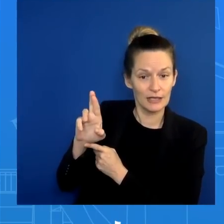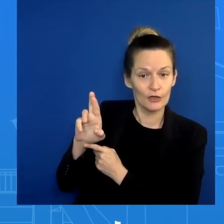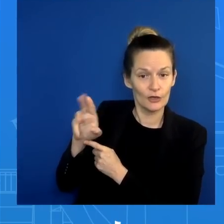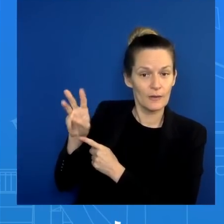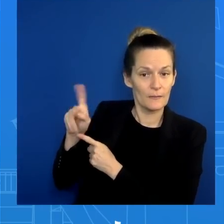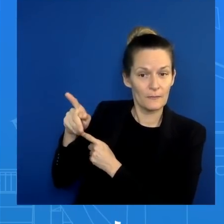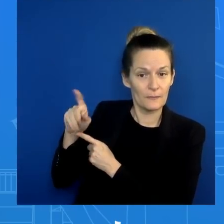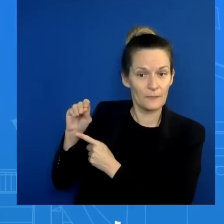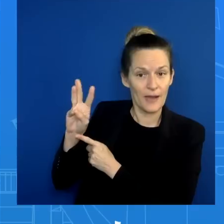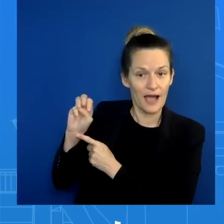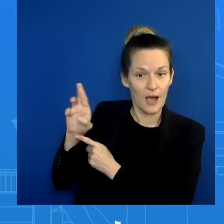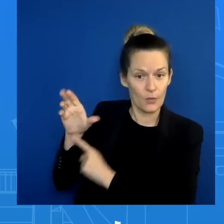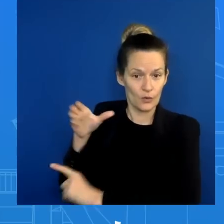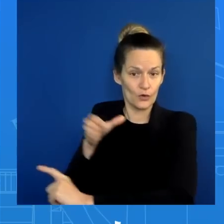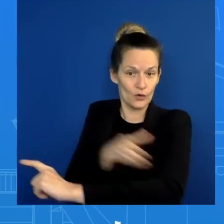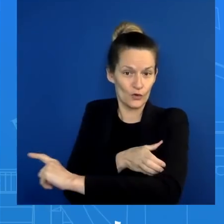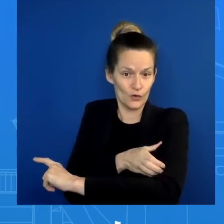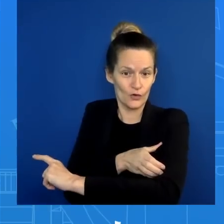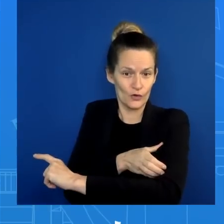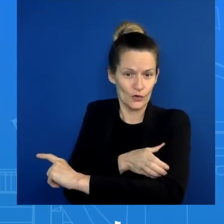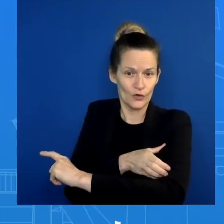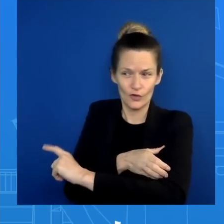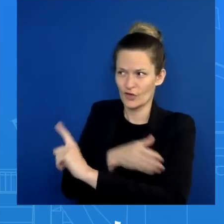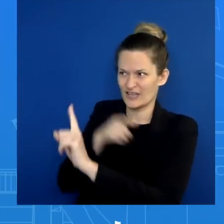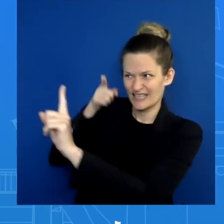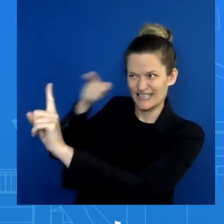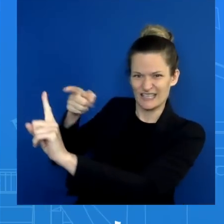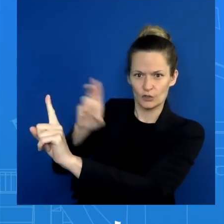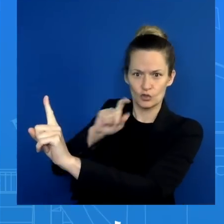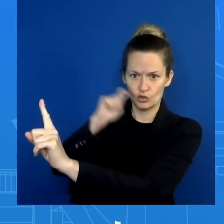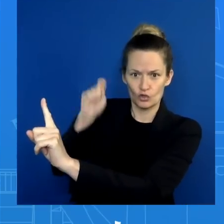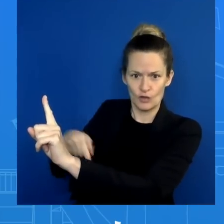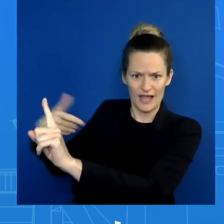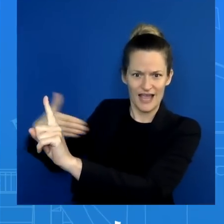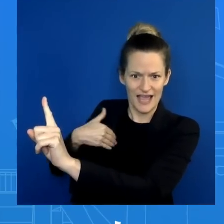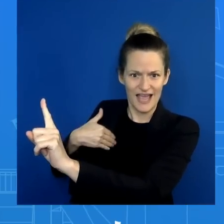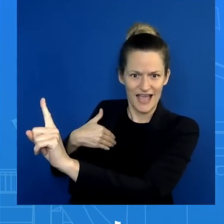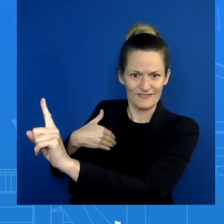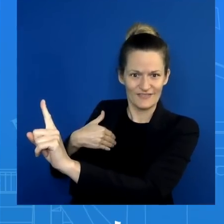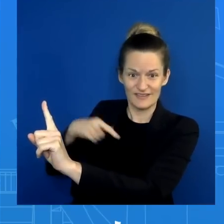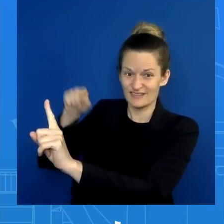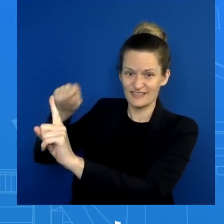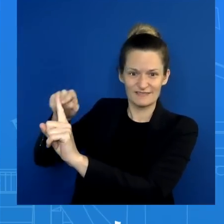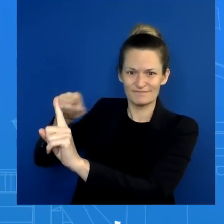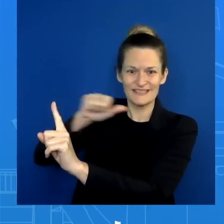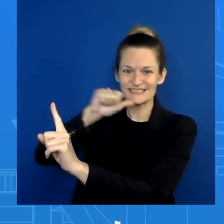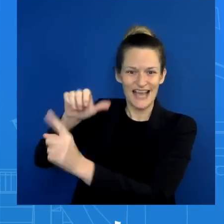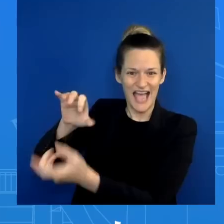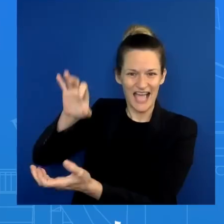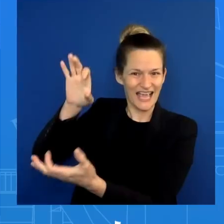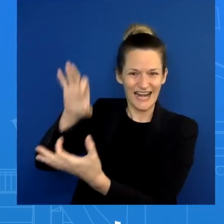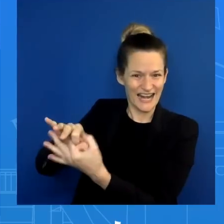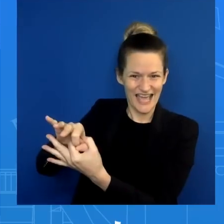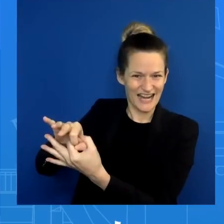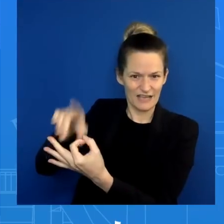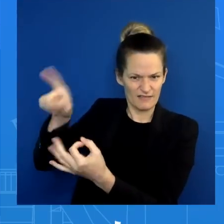And I guess what is the administration going to do to try to safeguard the situation so that this situation doesn't so into a disaster?